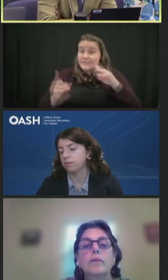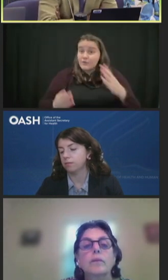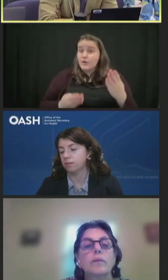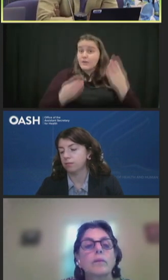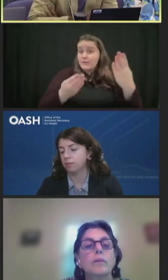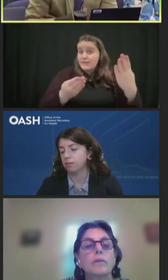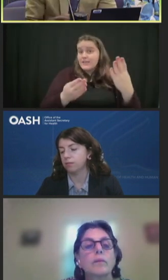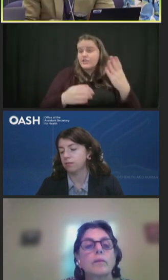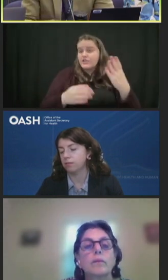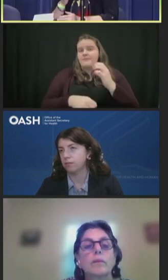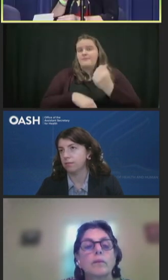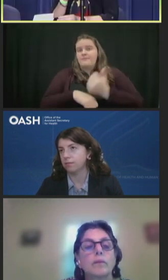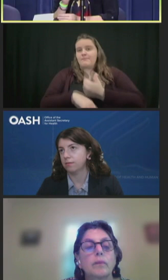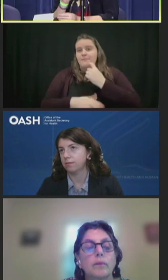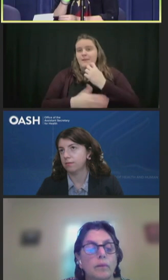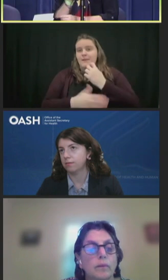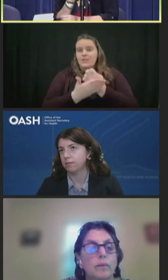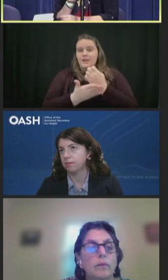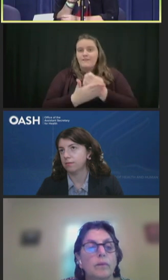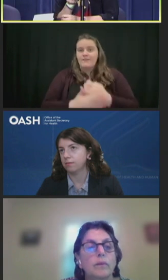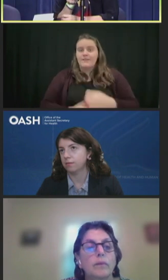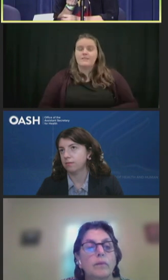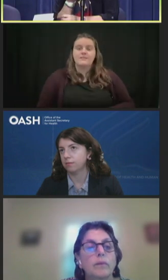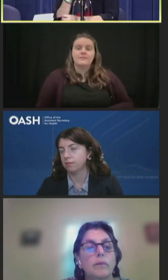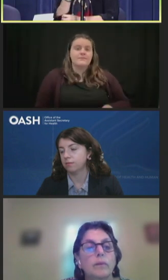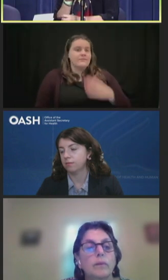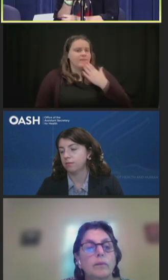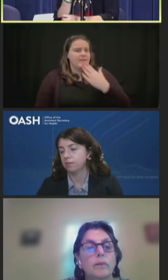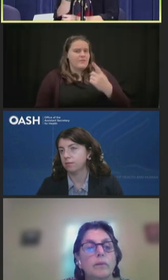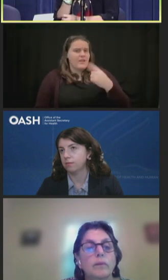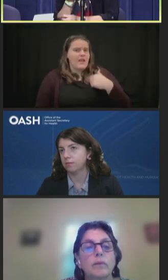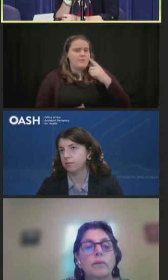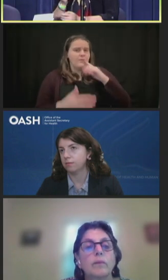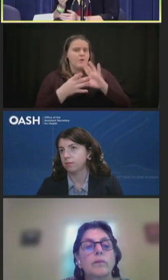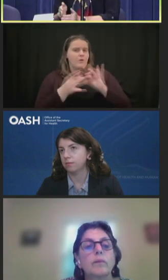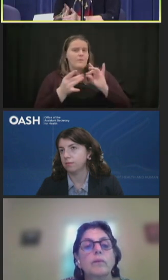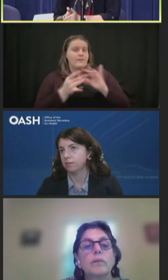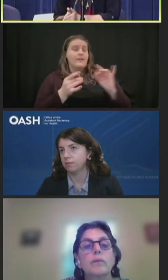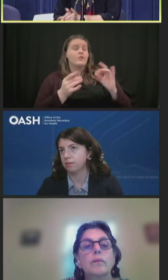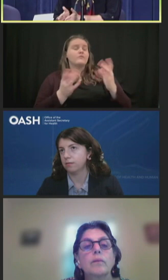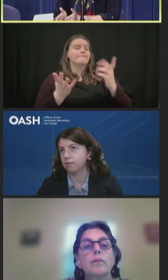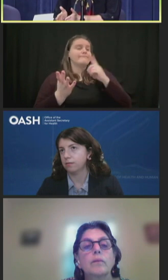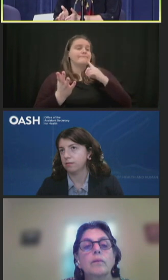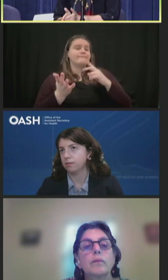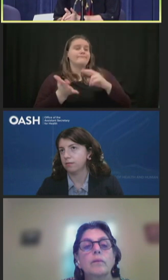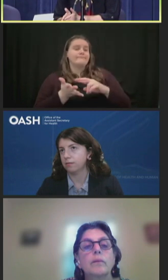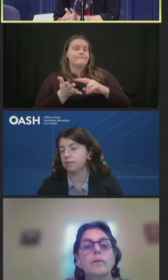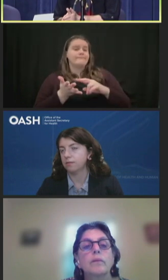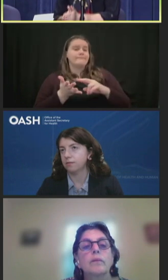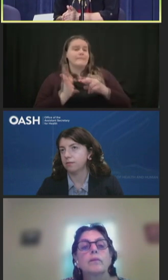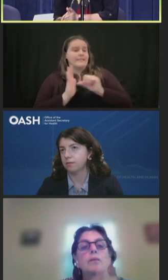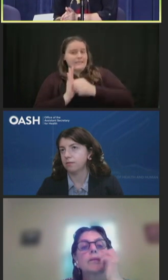Kelly Moore: Thank you for that. I think I will comment there, if I may, that simply, that highlights the importance of even though,